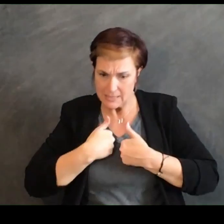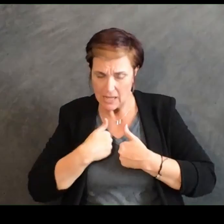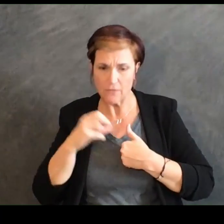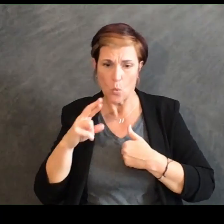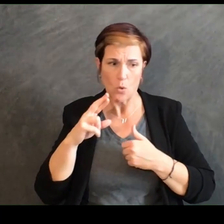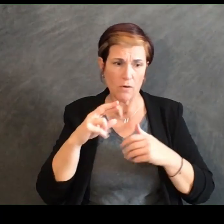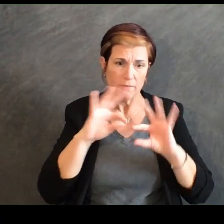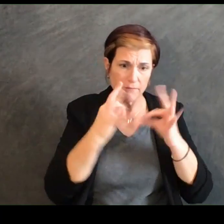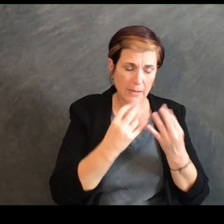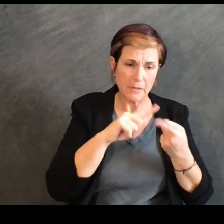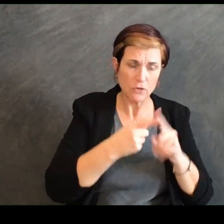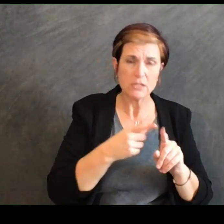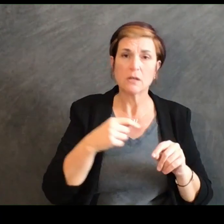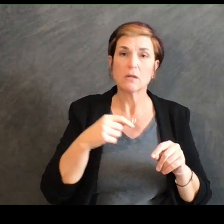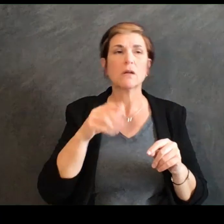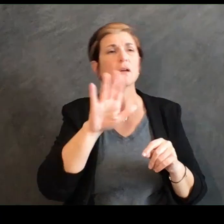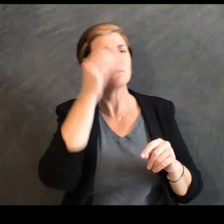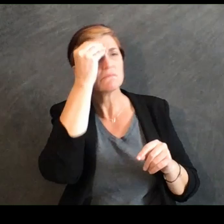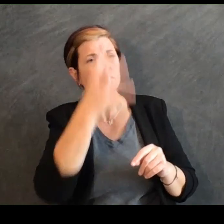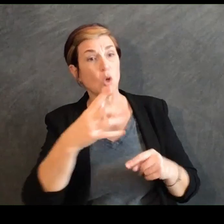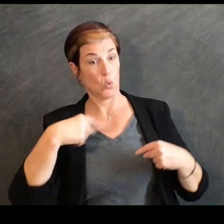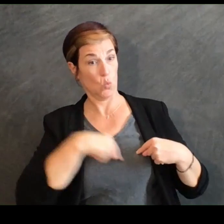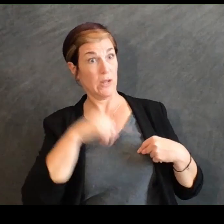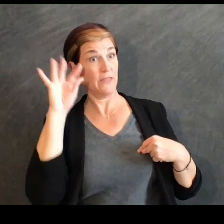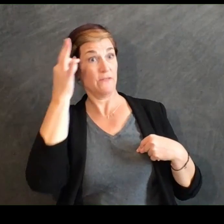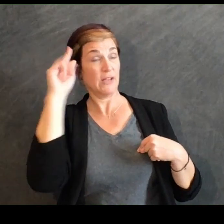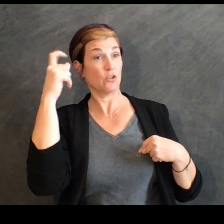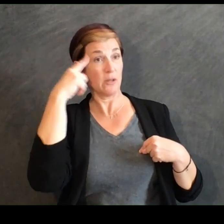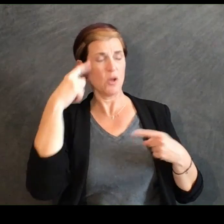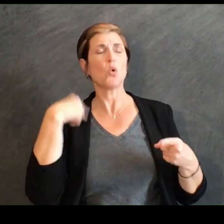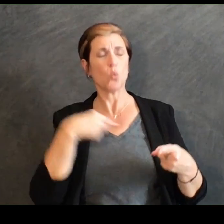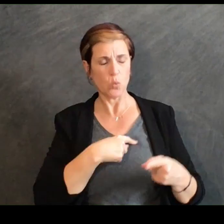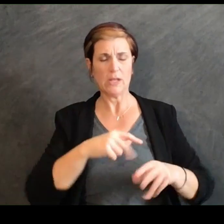your federal government will unleash every authority resource and tool in its